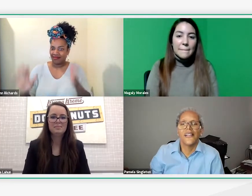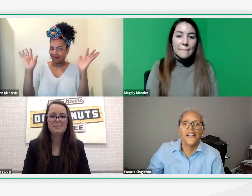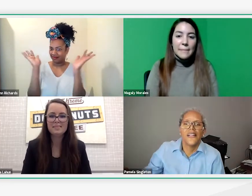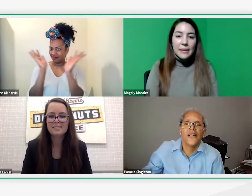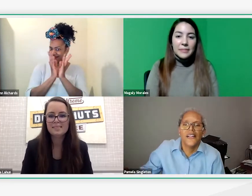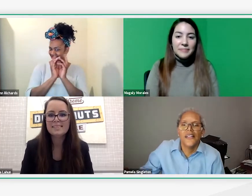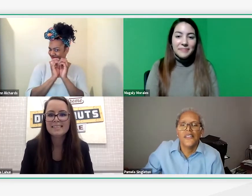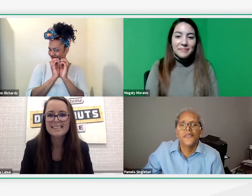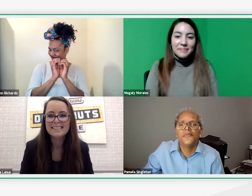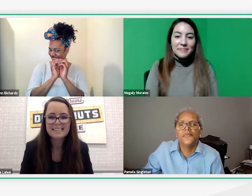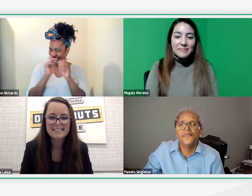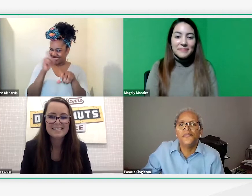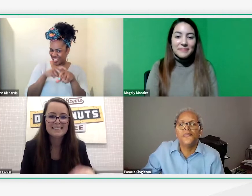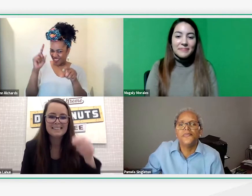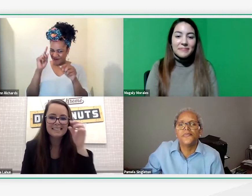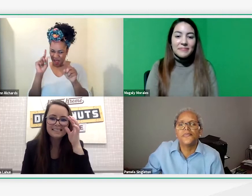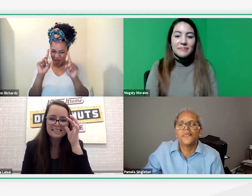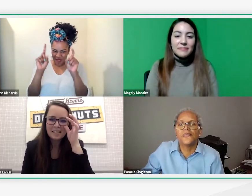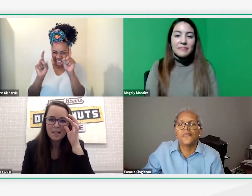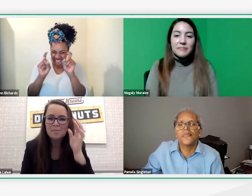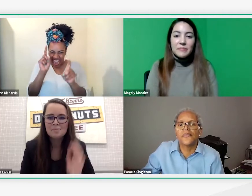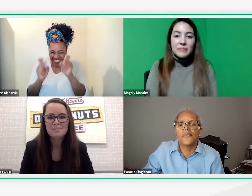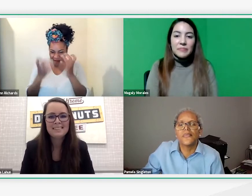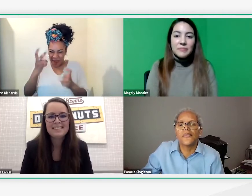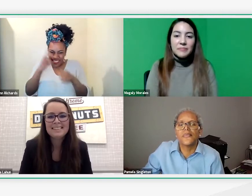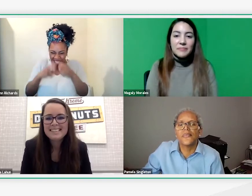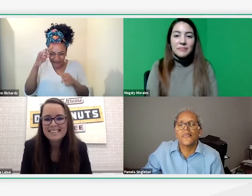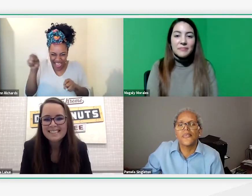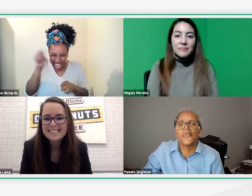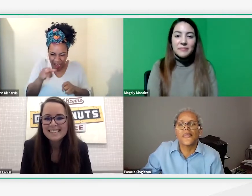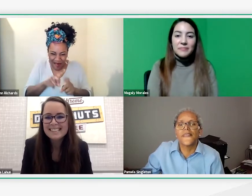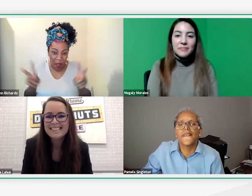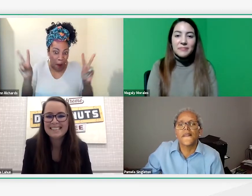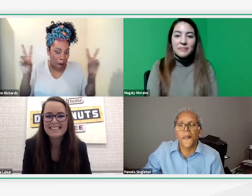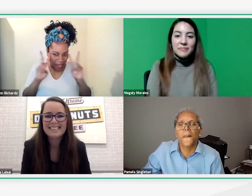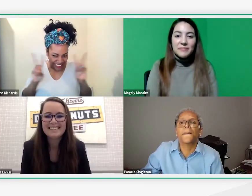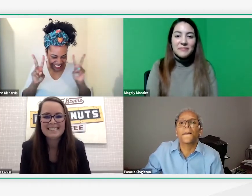Yeah, that's the hope. >>ROXANN RICHARDS: So, we have some questions for